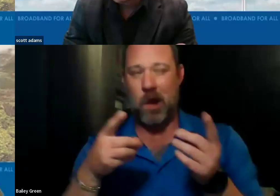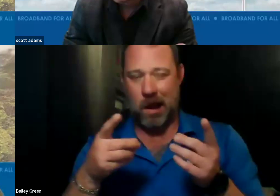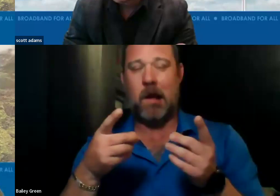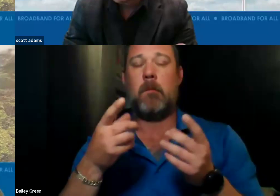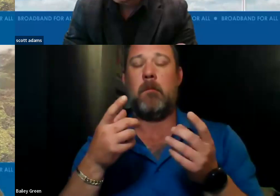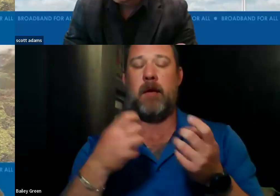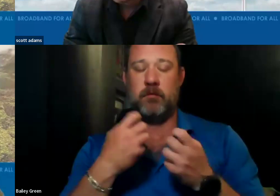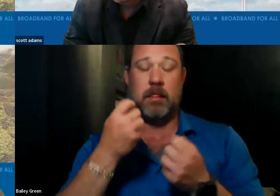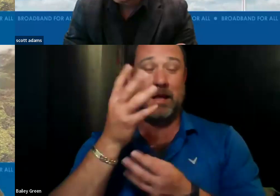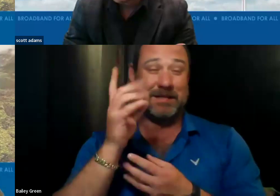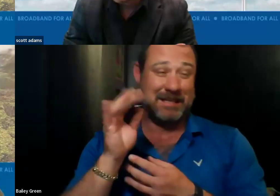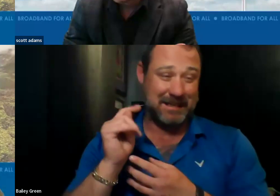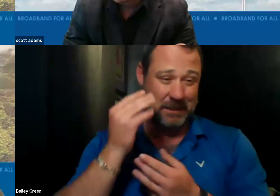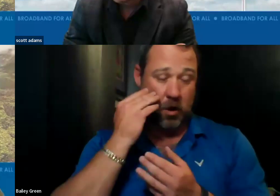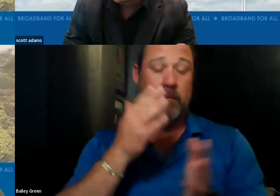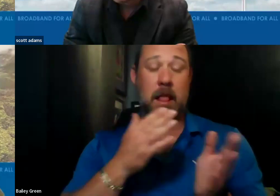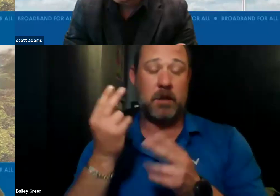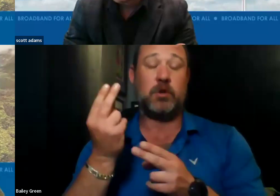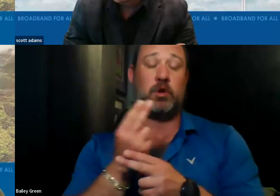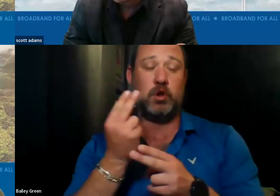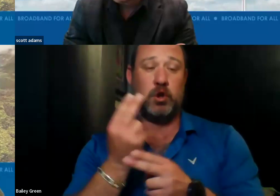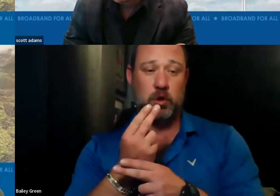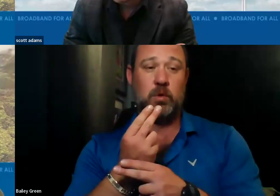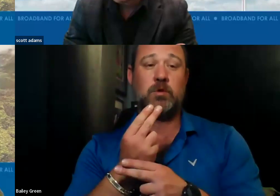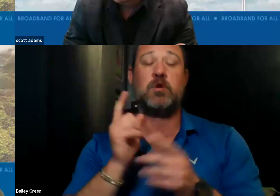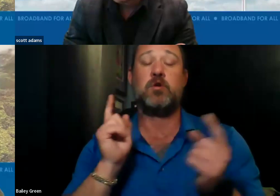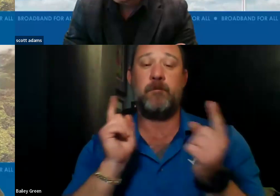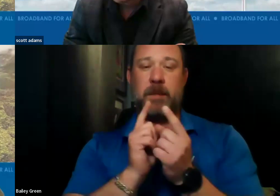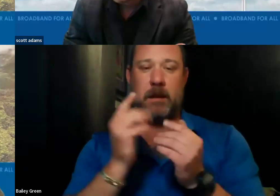let CDT know that you're planning to use that to meet the minimum requirements and